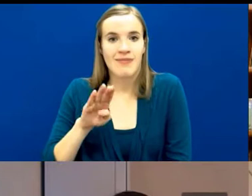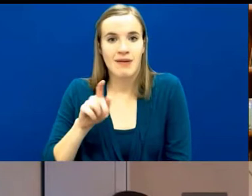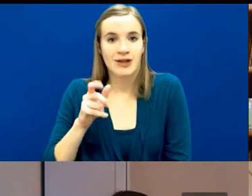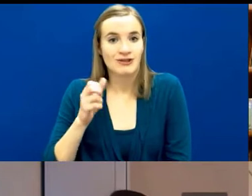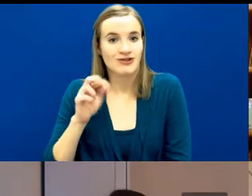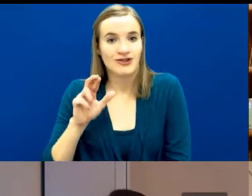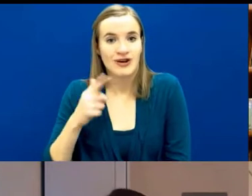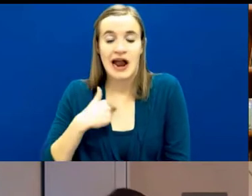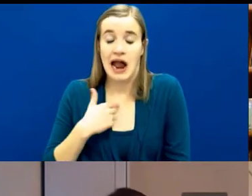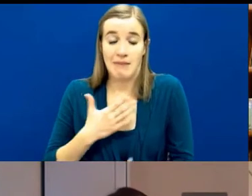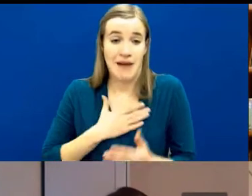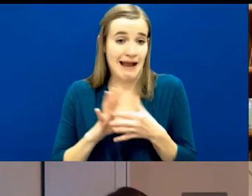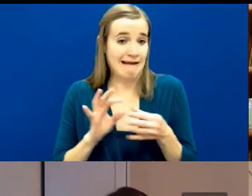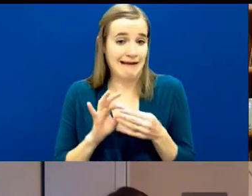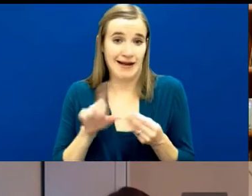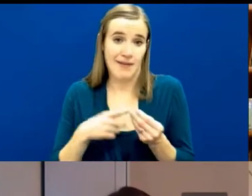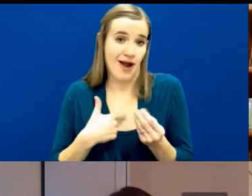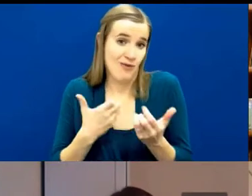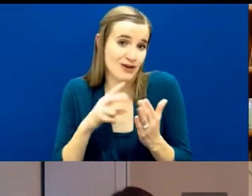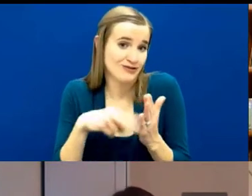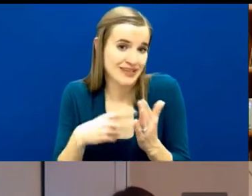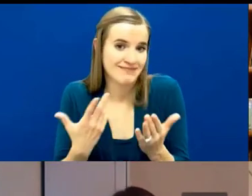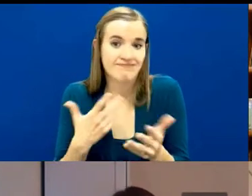thank you for the question. And I look forward to your books someday.